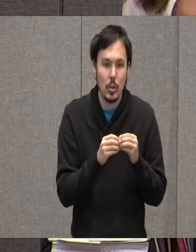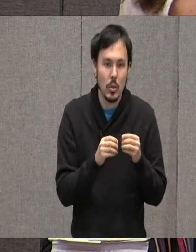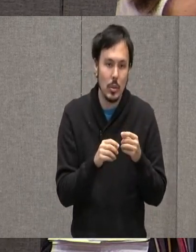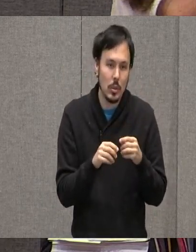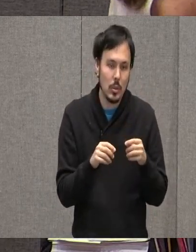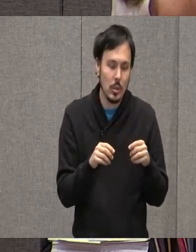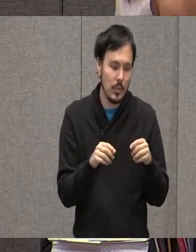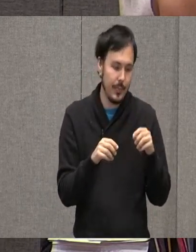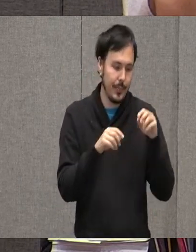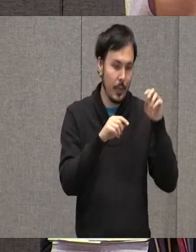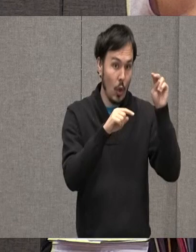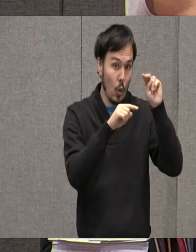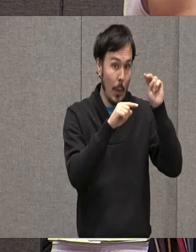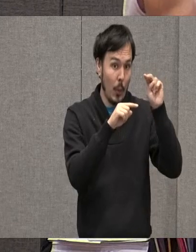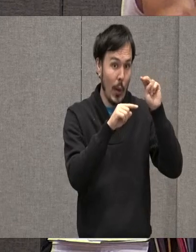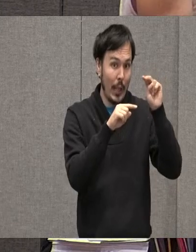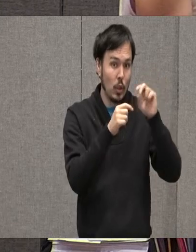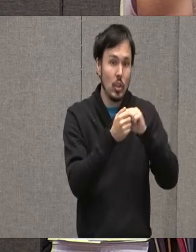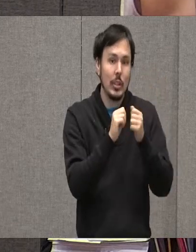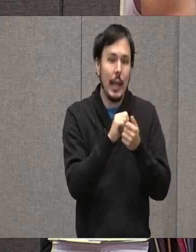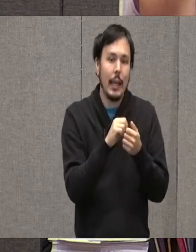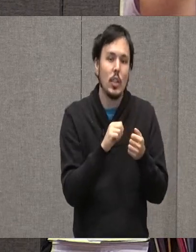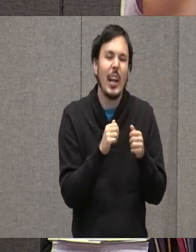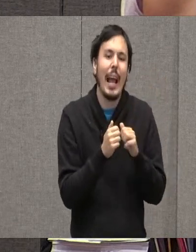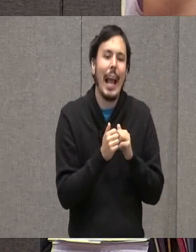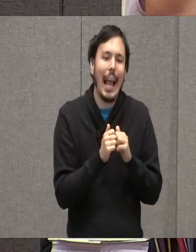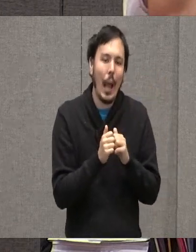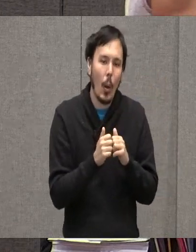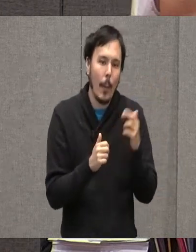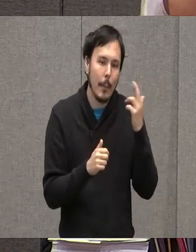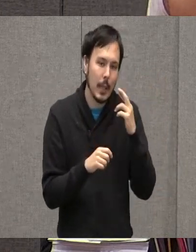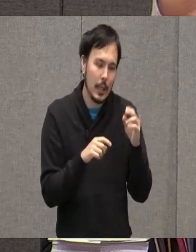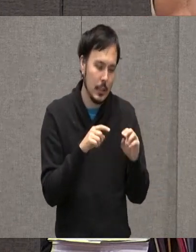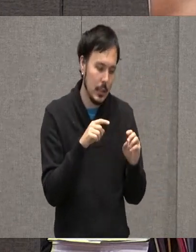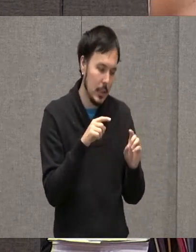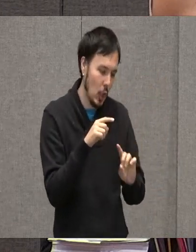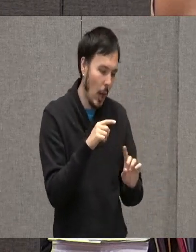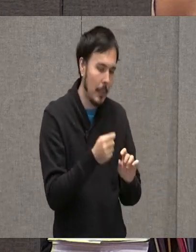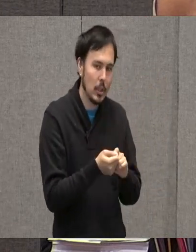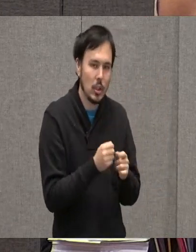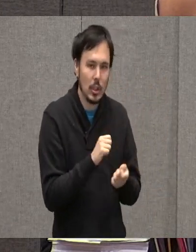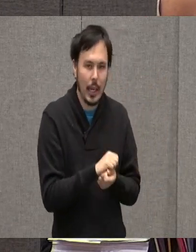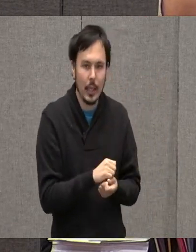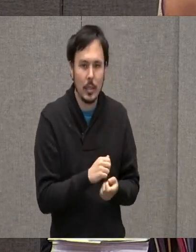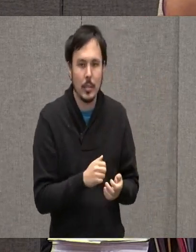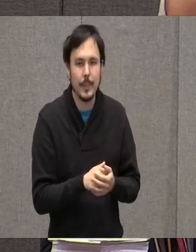So I have again we're looking for equivalent fractions, we had gone over that in the past